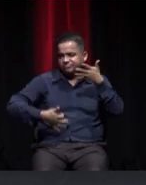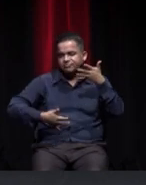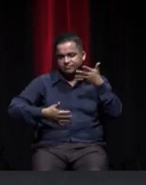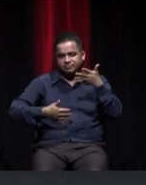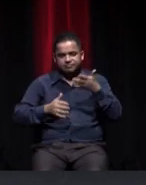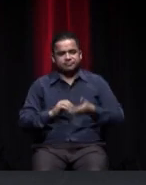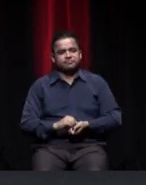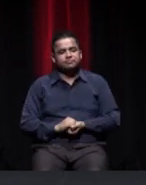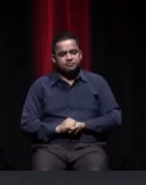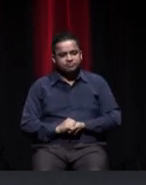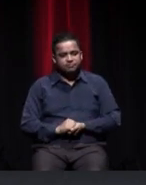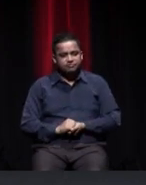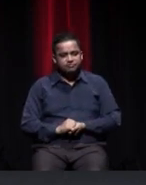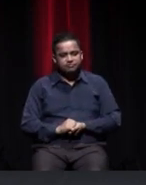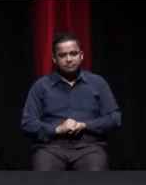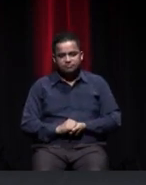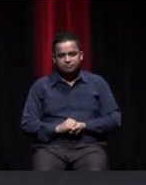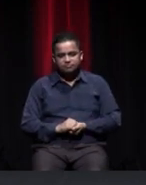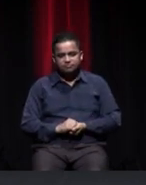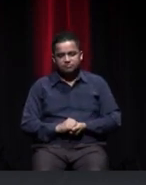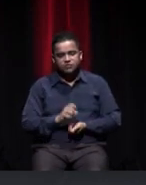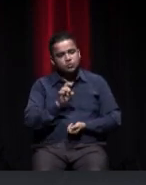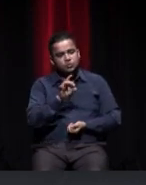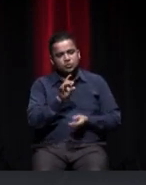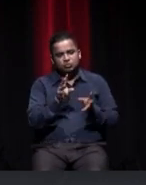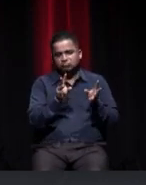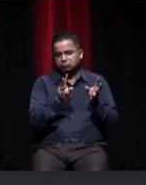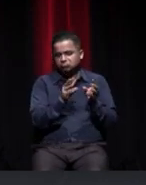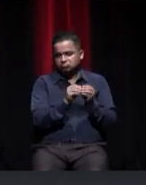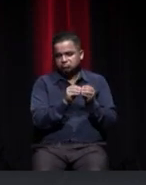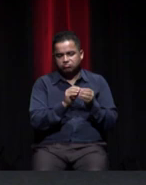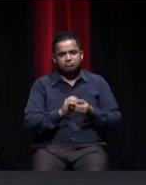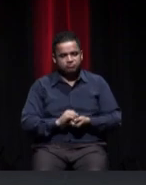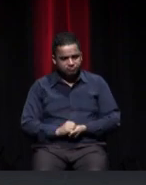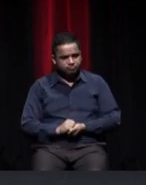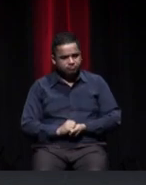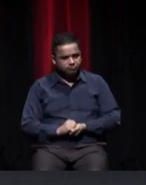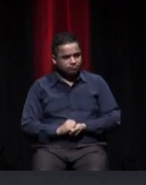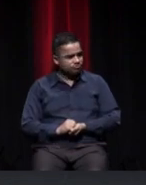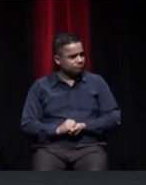I'll mention one of my favorite,